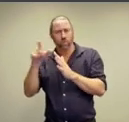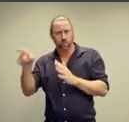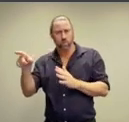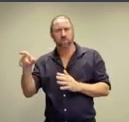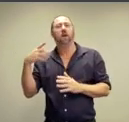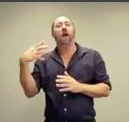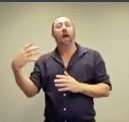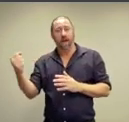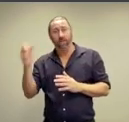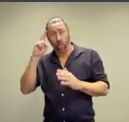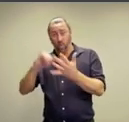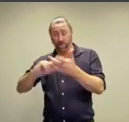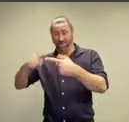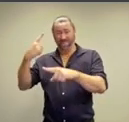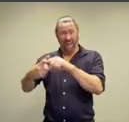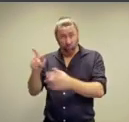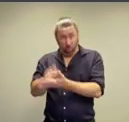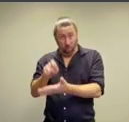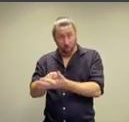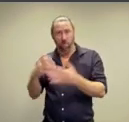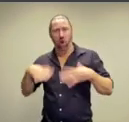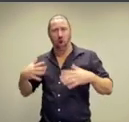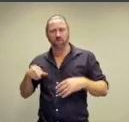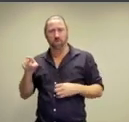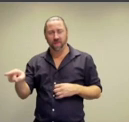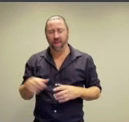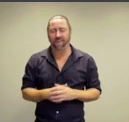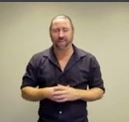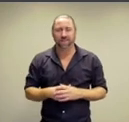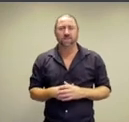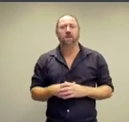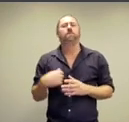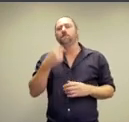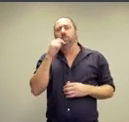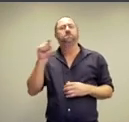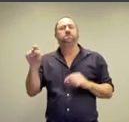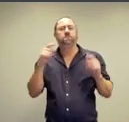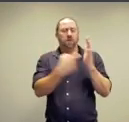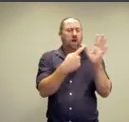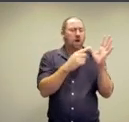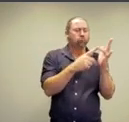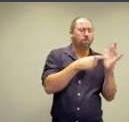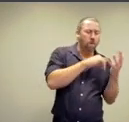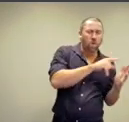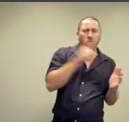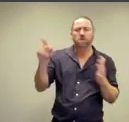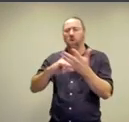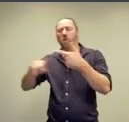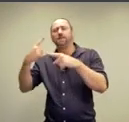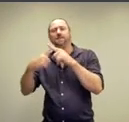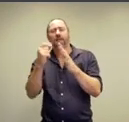fashions from a McLaren and Westwood's shop called, Sex. Now as I’ve kind of touched on these